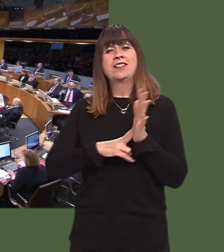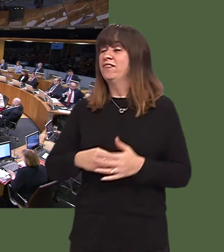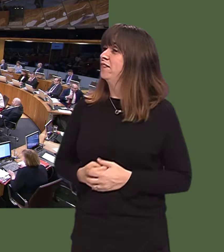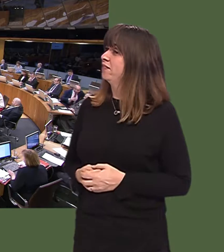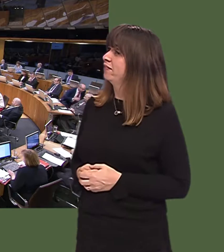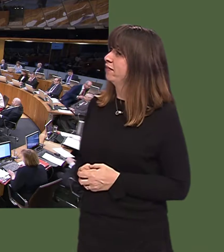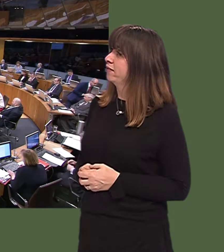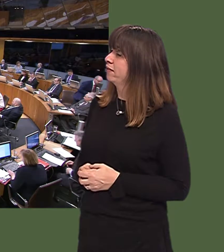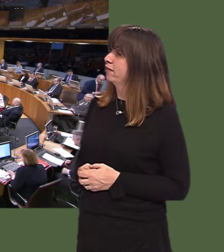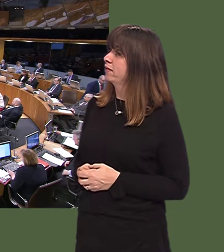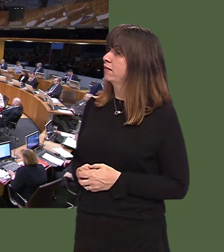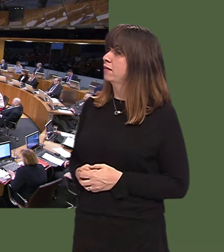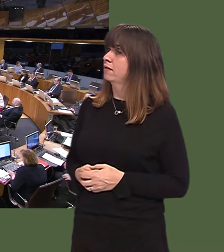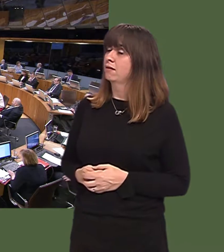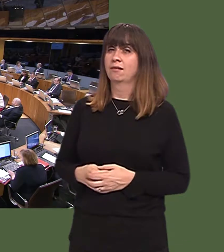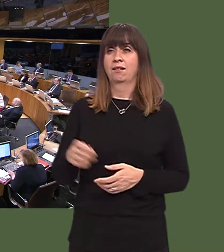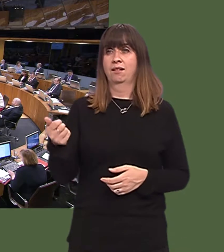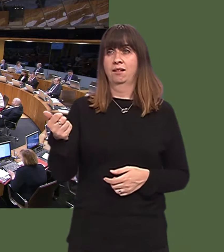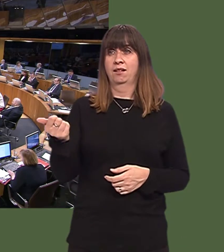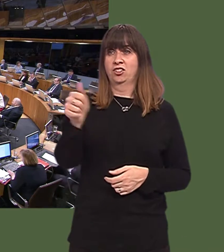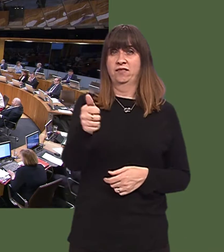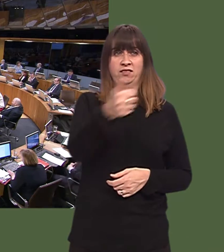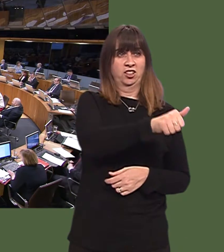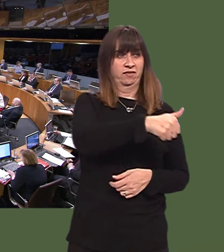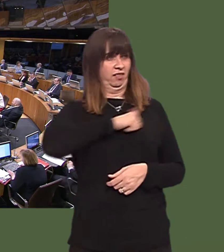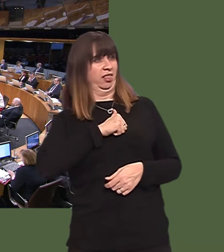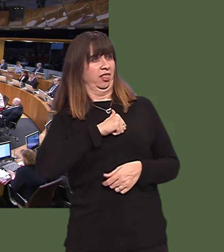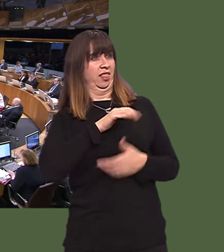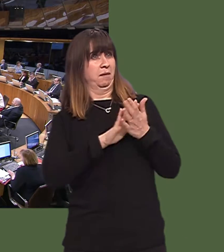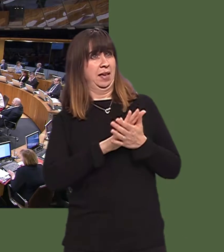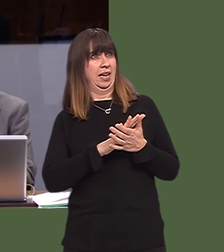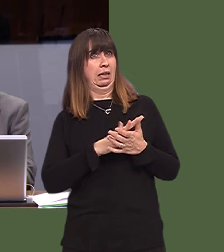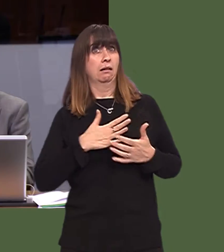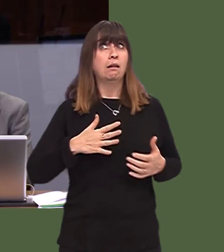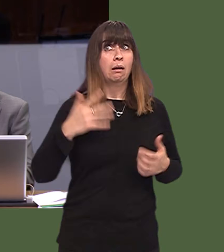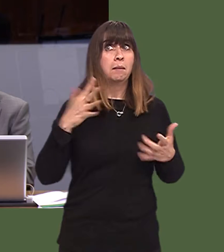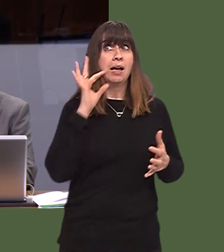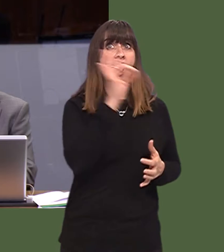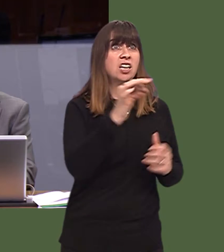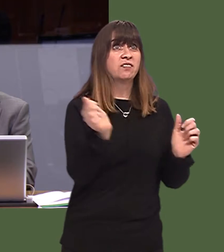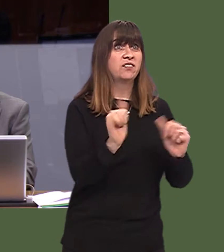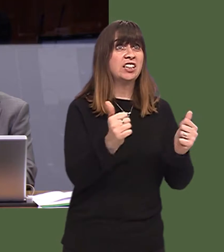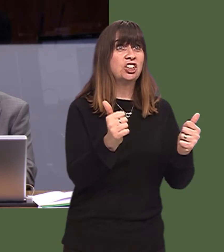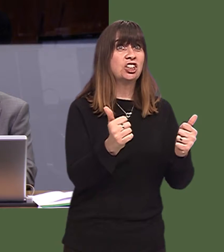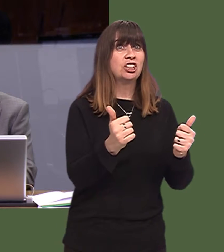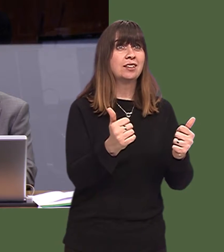Andrew R.T. Davies: Thank you, Presiding Officer. When you come third in the leadersí rankings to ask questions, you normally assume that the topic of the day will have been asked by one of the other two, so I also give the